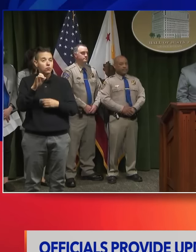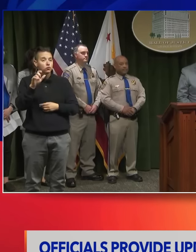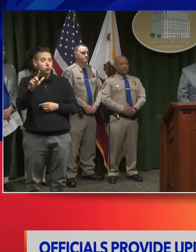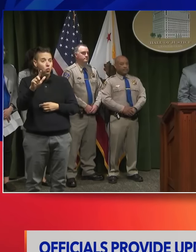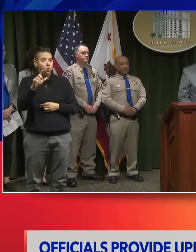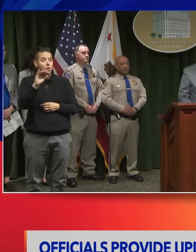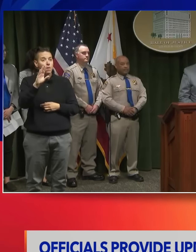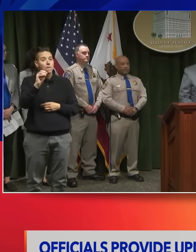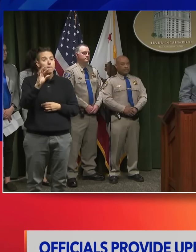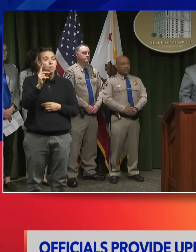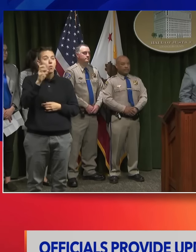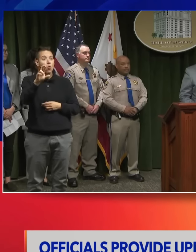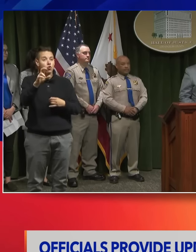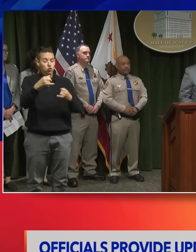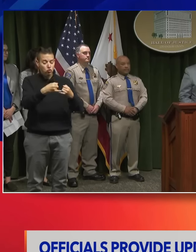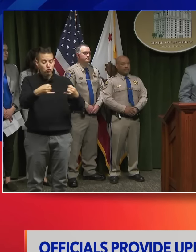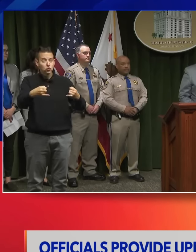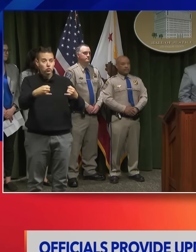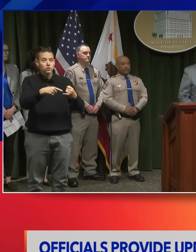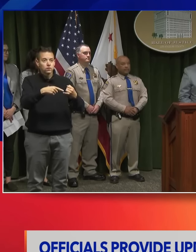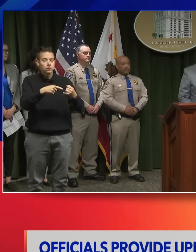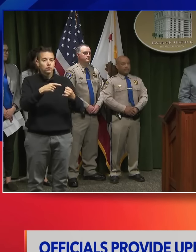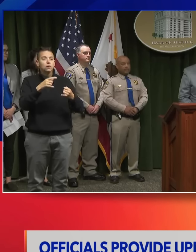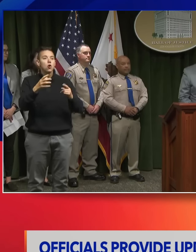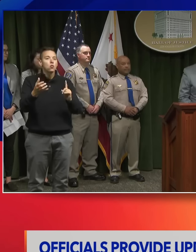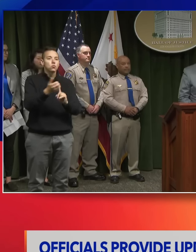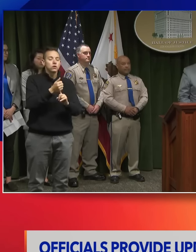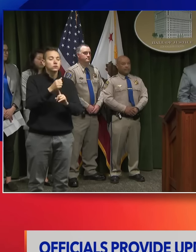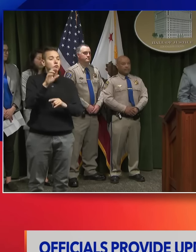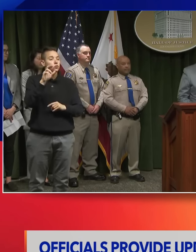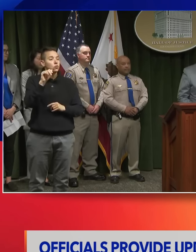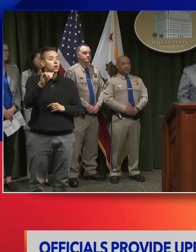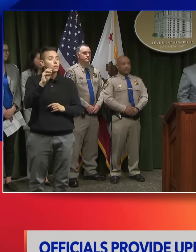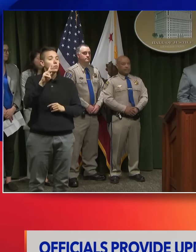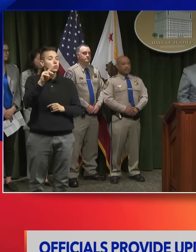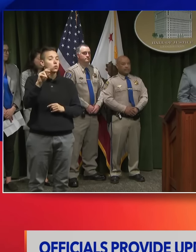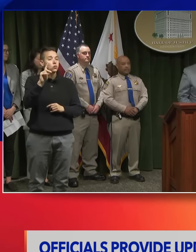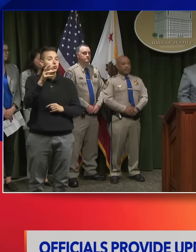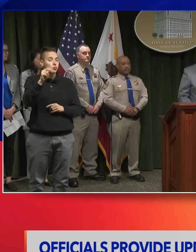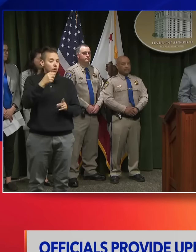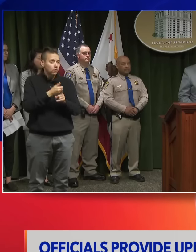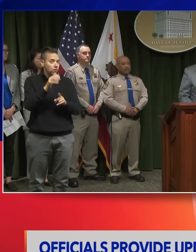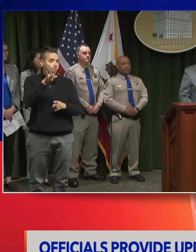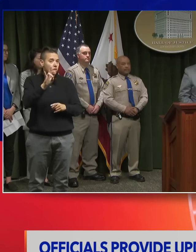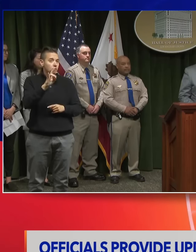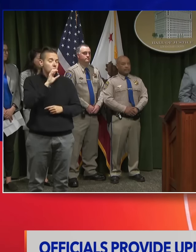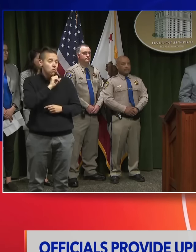DETECTIVES LEARNED THAT OFFICERS FROM THE CALIFORNIA HIGHWAY PATROL BORDER DIVISION